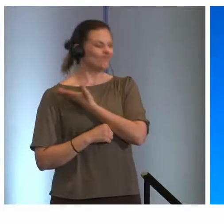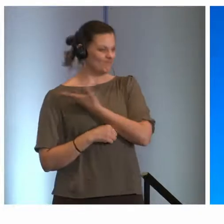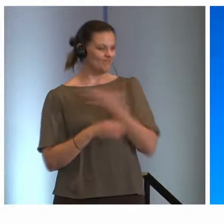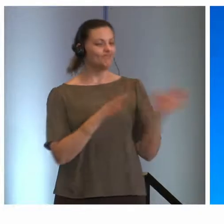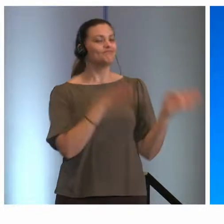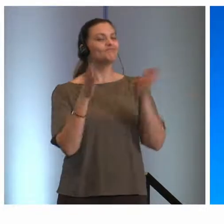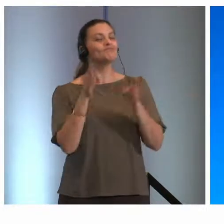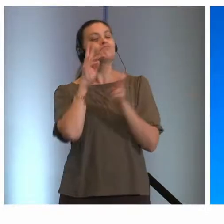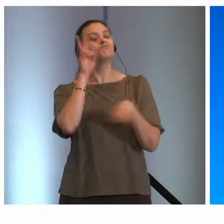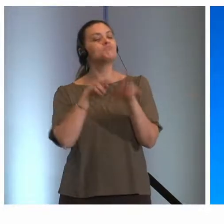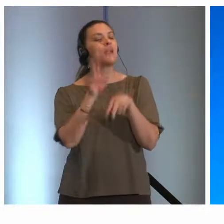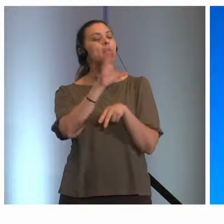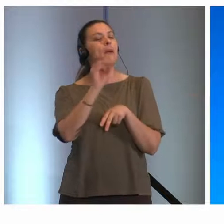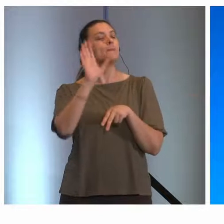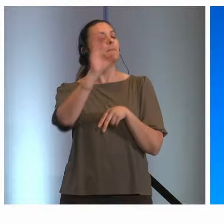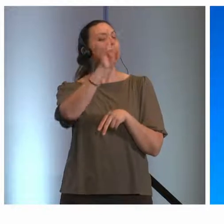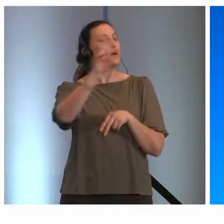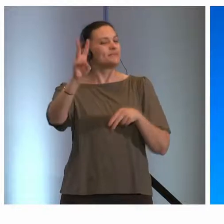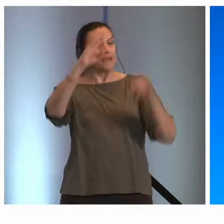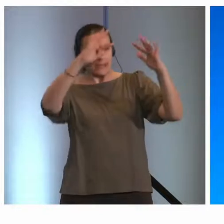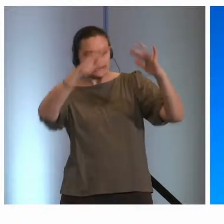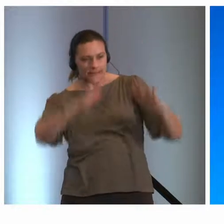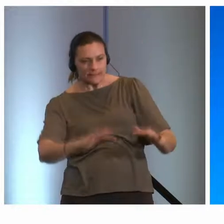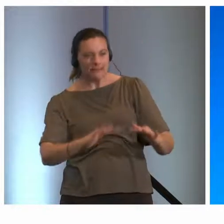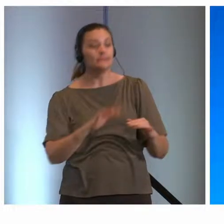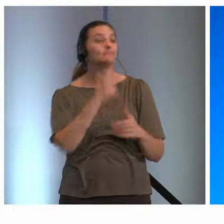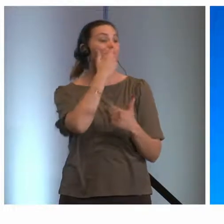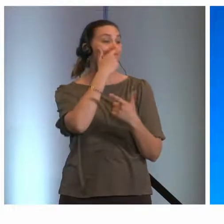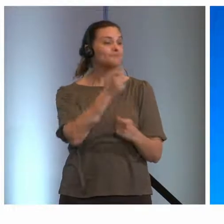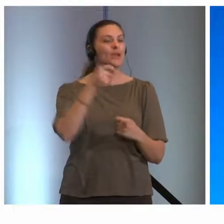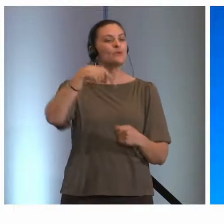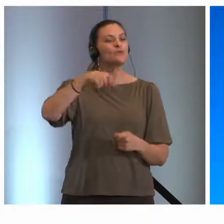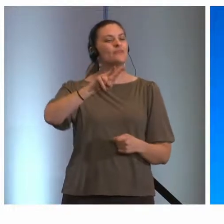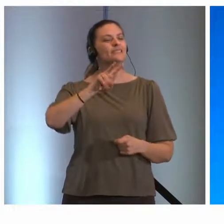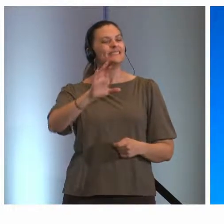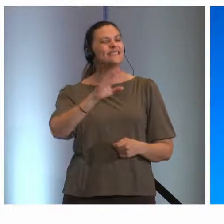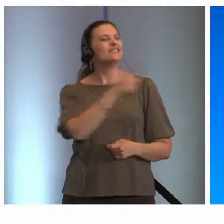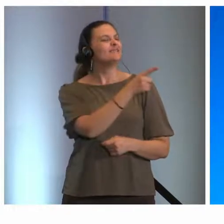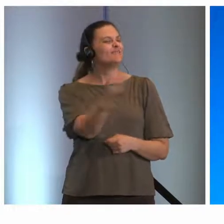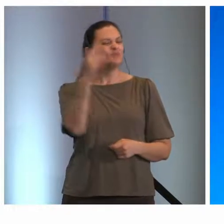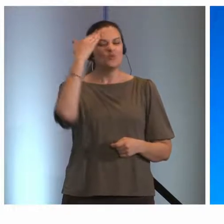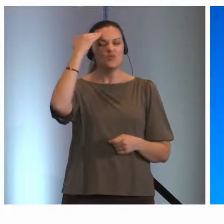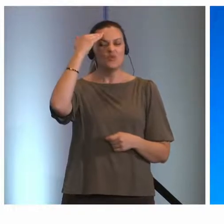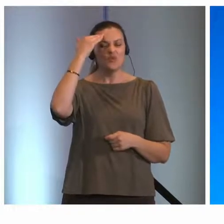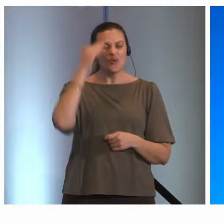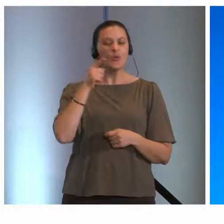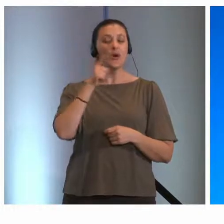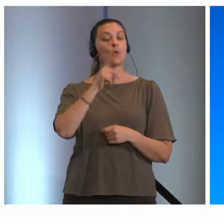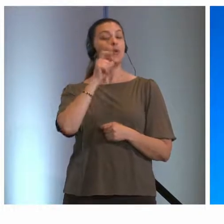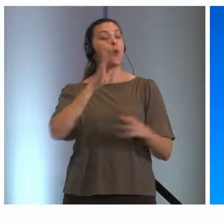Tari: For the studio audience -- getting to company Web sites, here's an example, of something I found